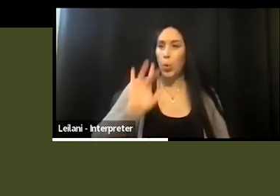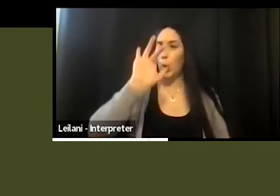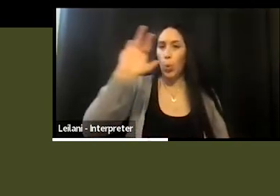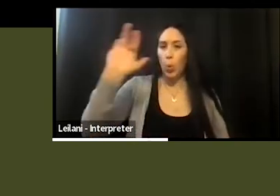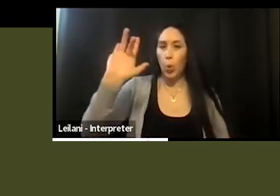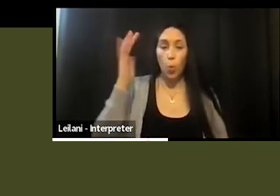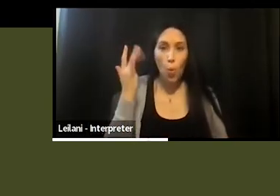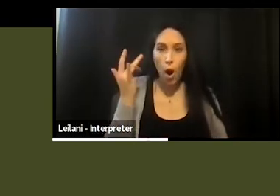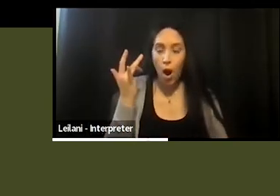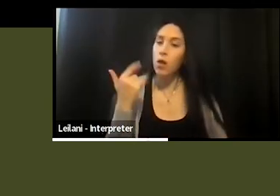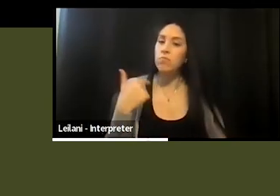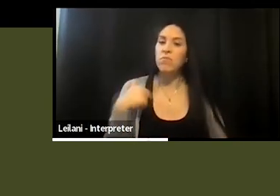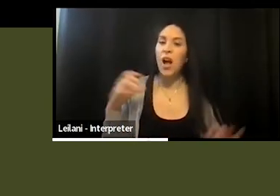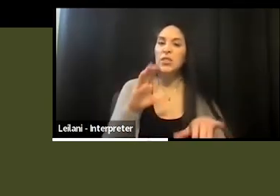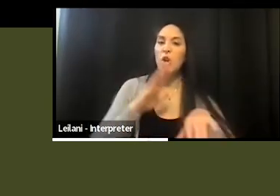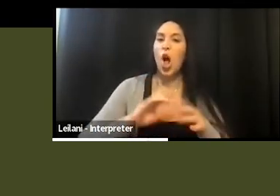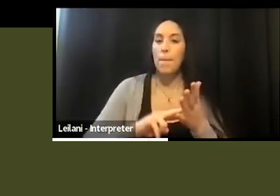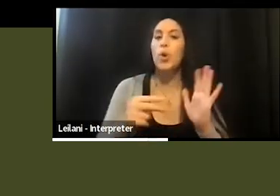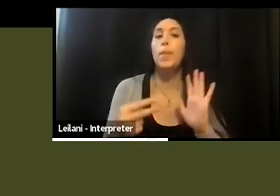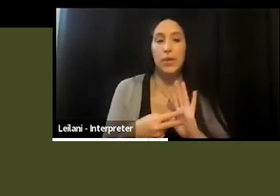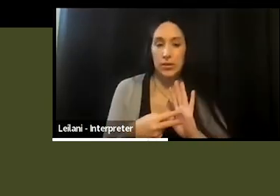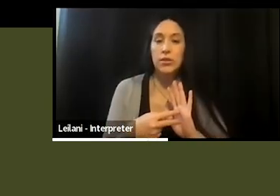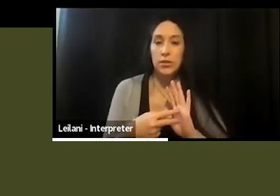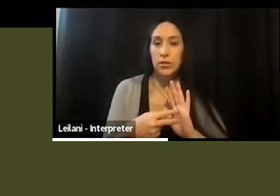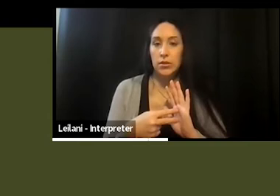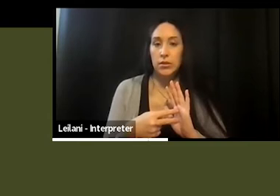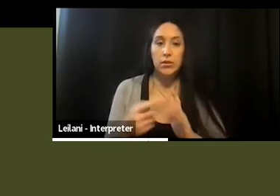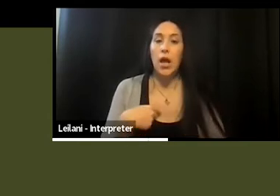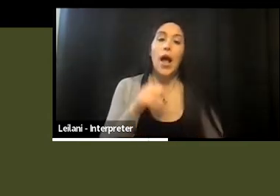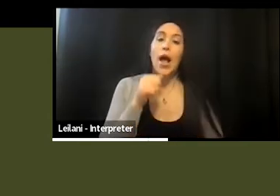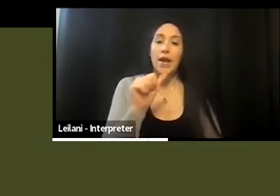It's not like I just kind of threw things on the slides and they look uneven.